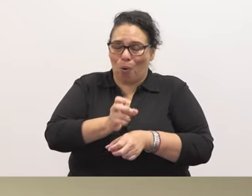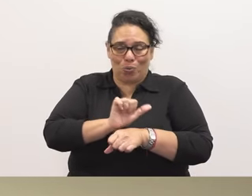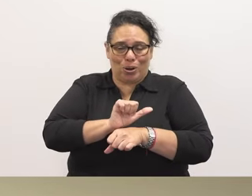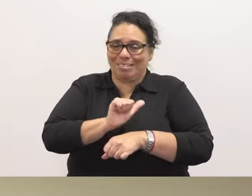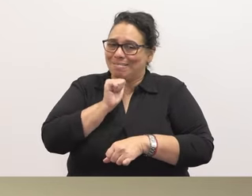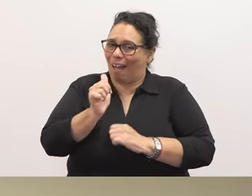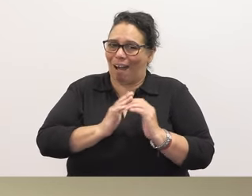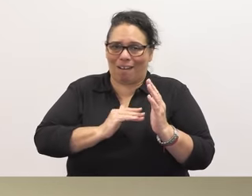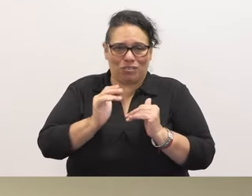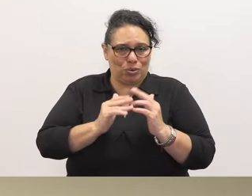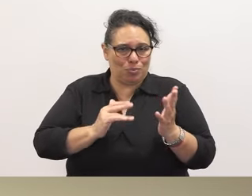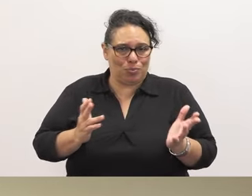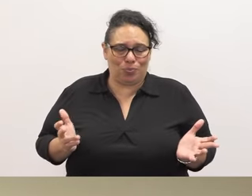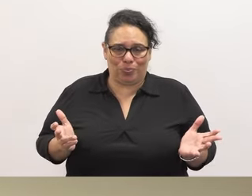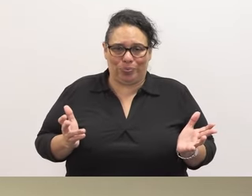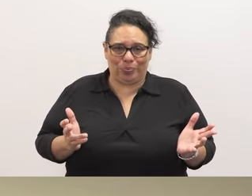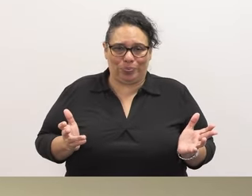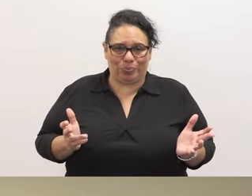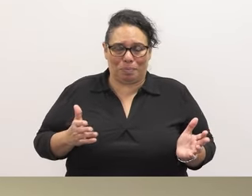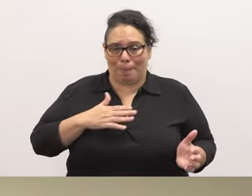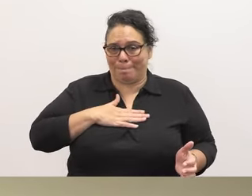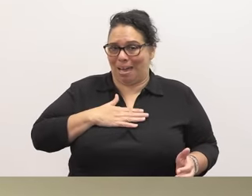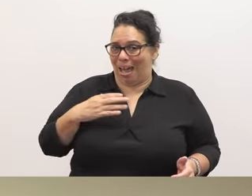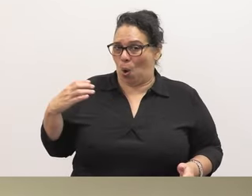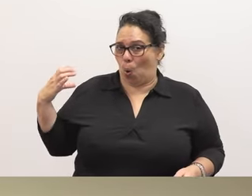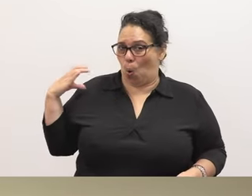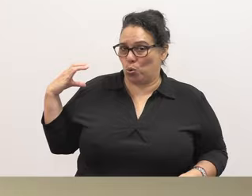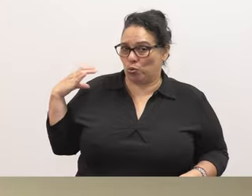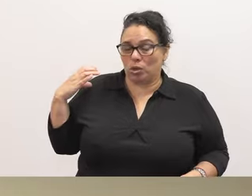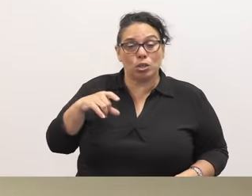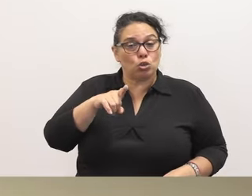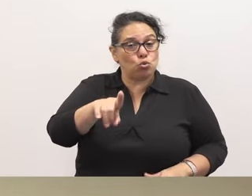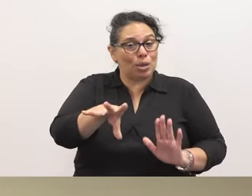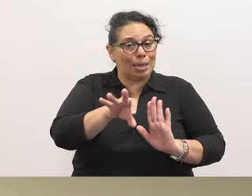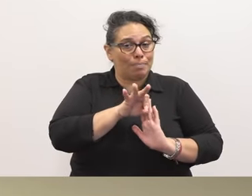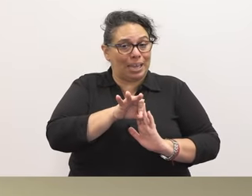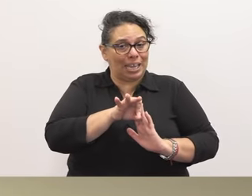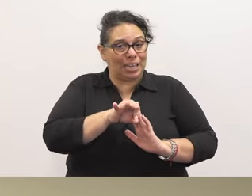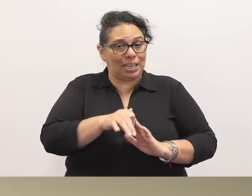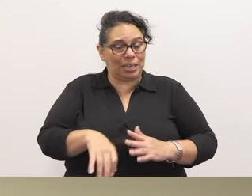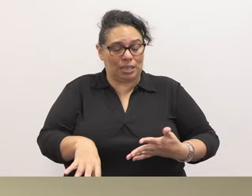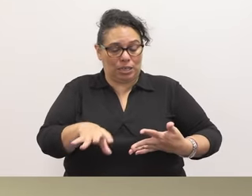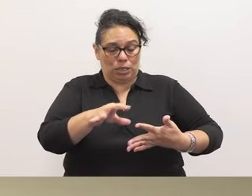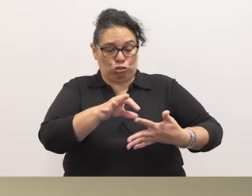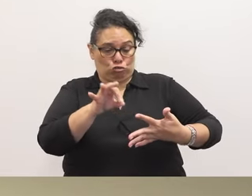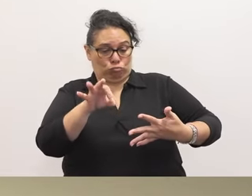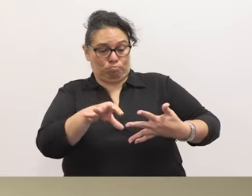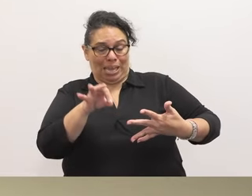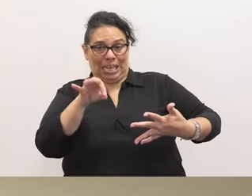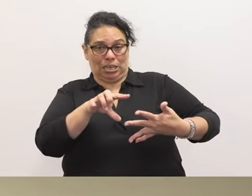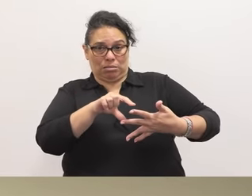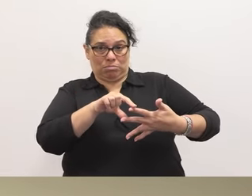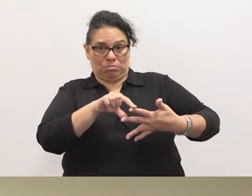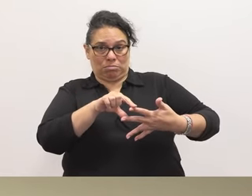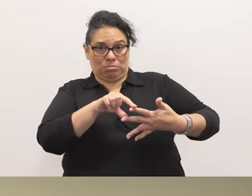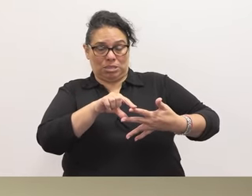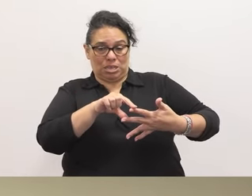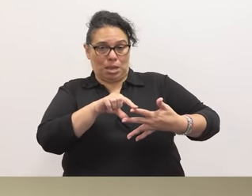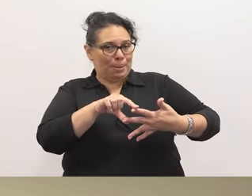I get that it's uncomfortable, but my coaching to you would, you could pick both two and three if you want it. There's nothing wrong with that. But then my coaching would be,